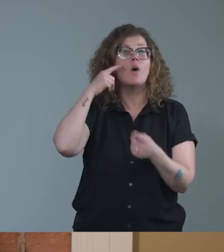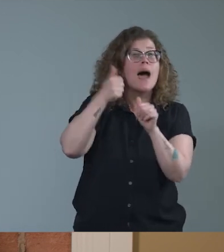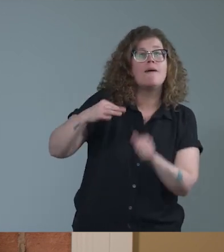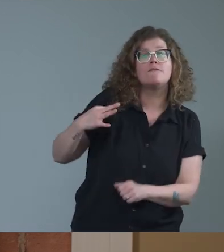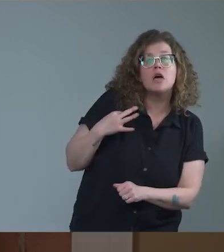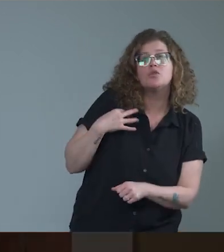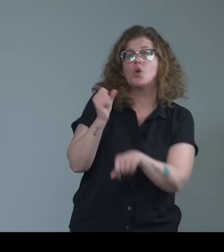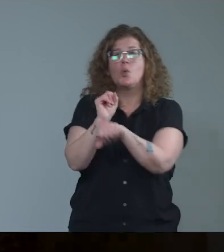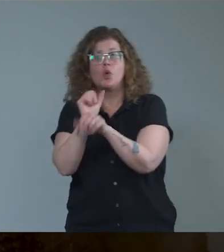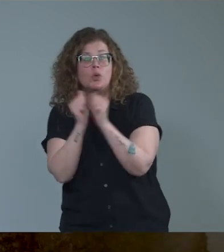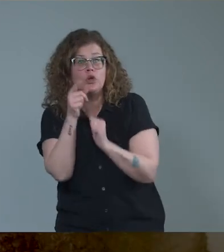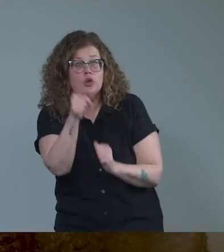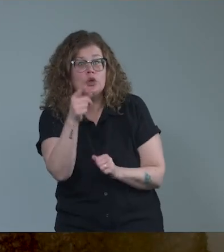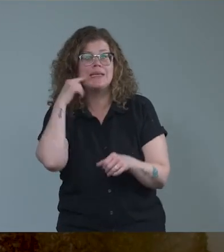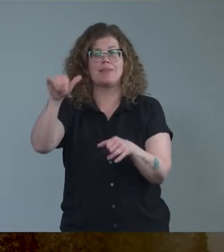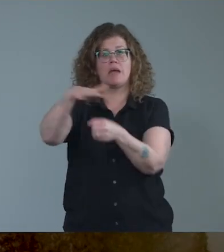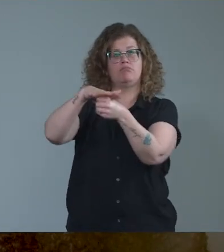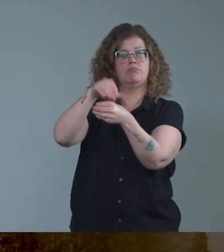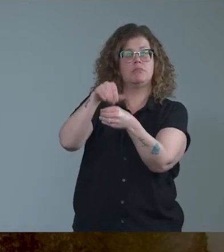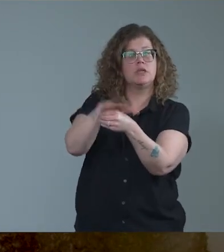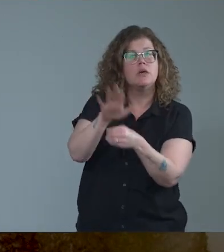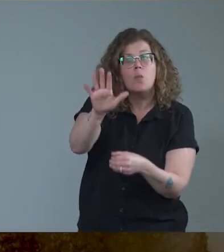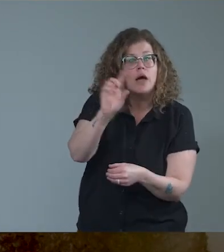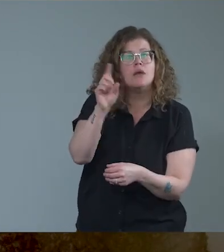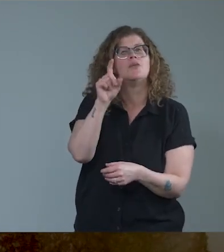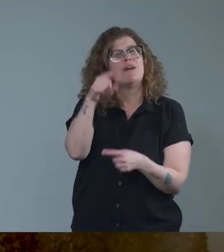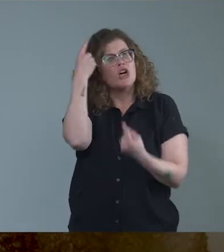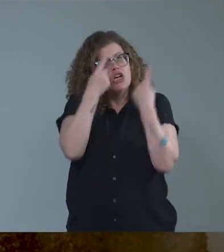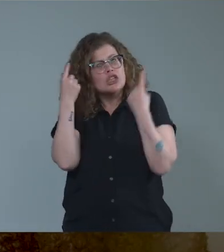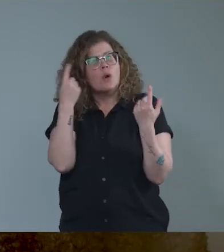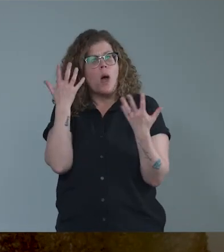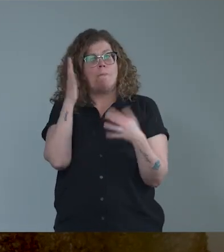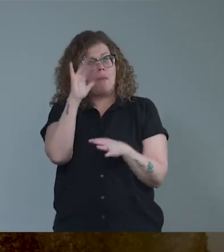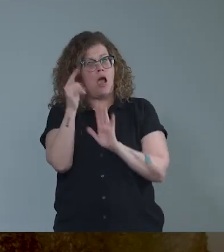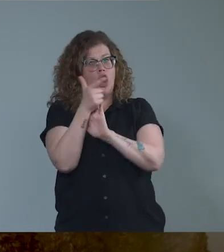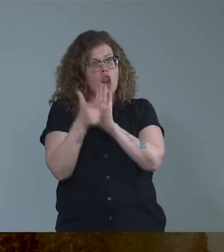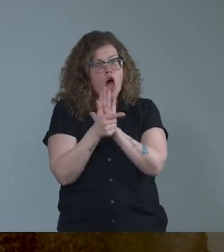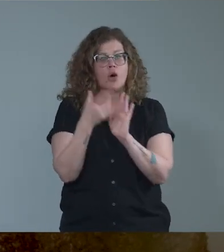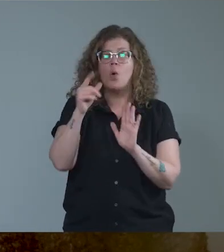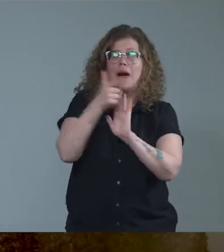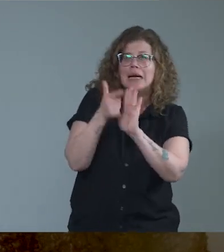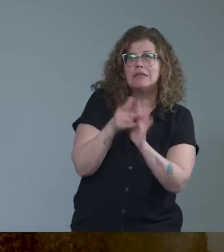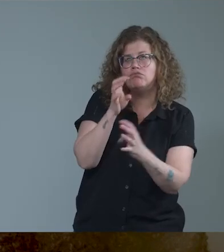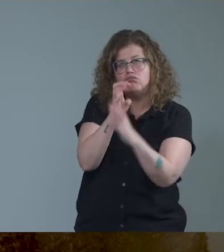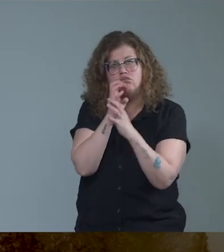in the public realm. And there's various types of applications, various levels of application. So again, you don't need to know